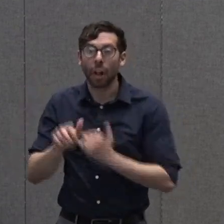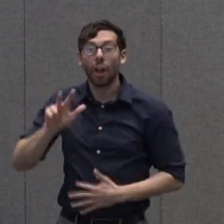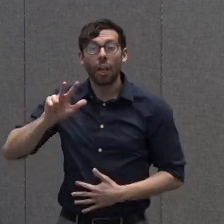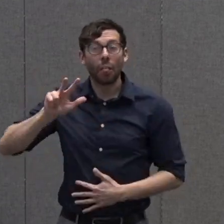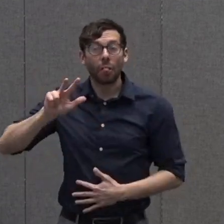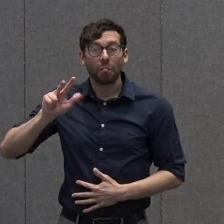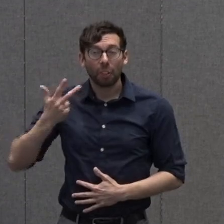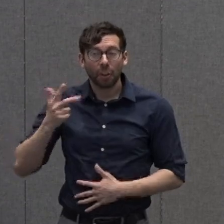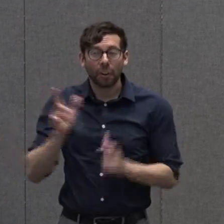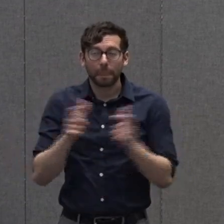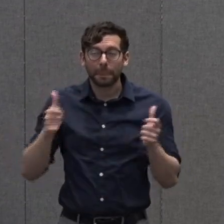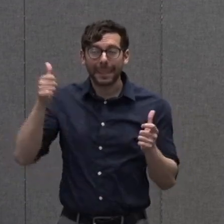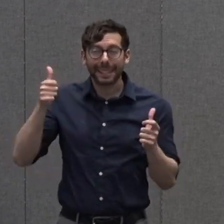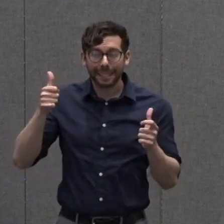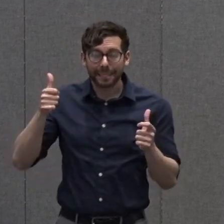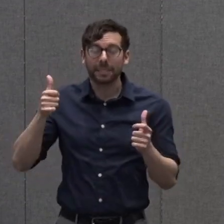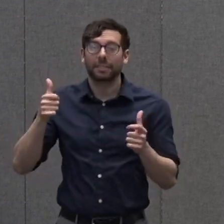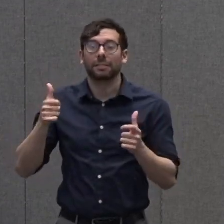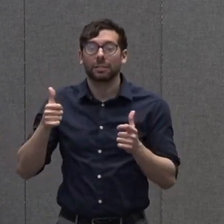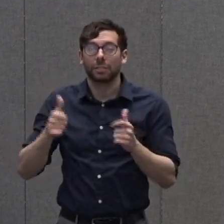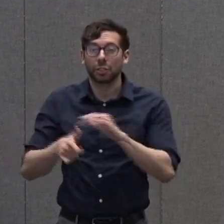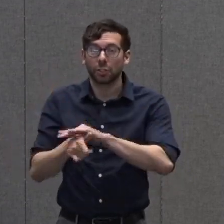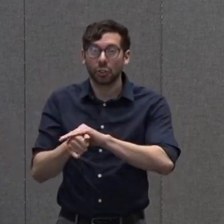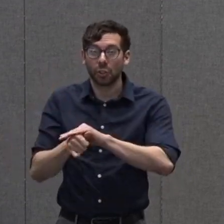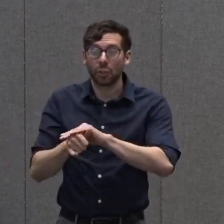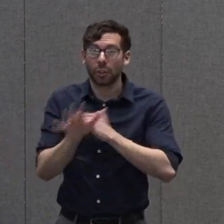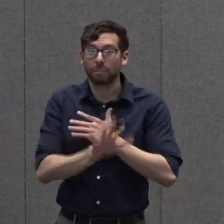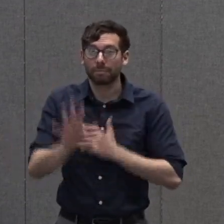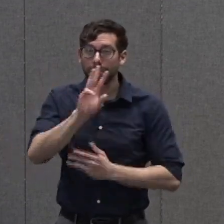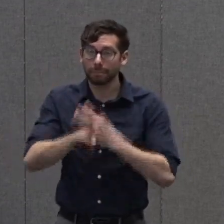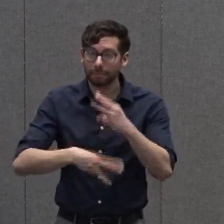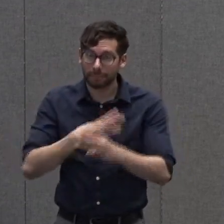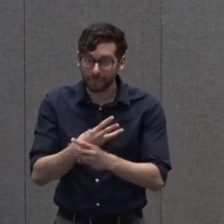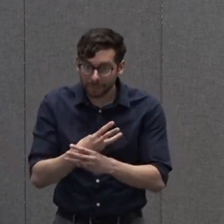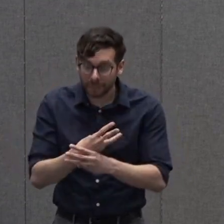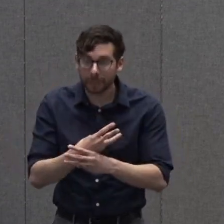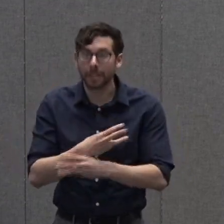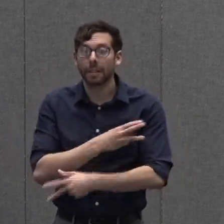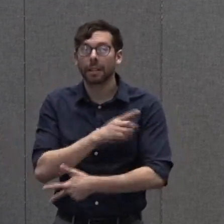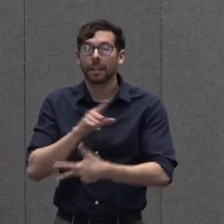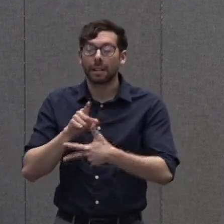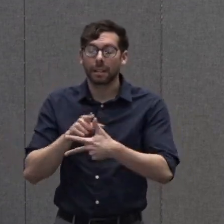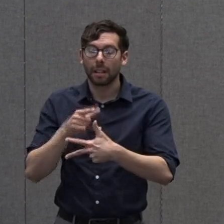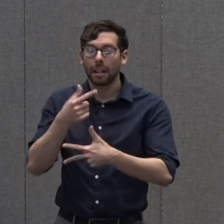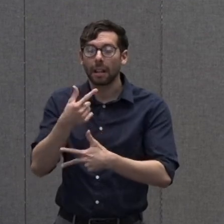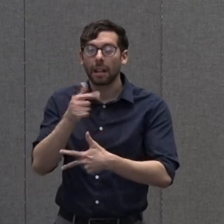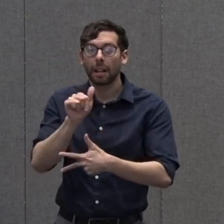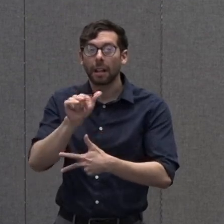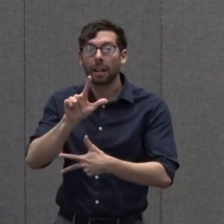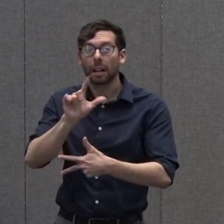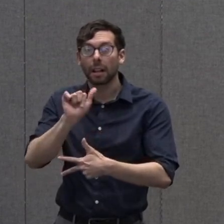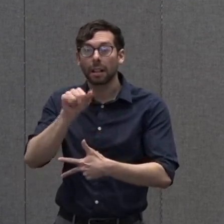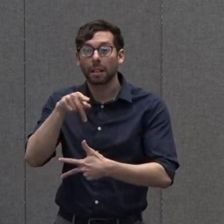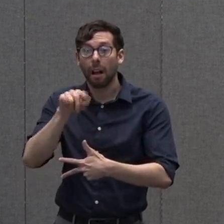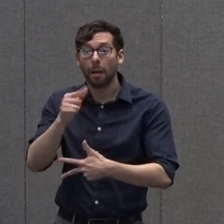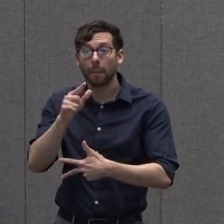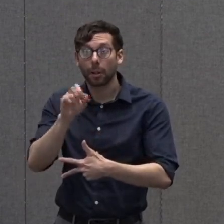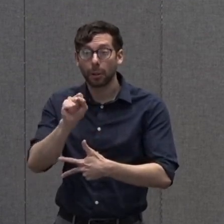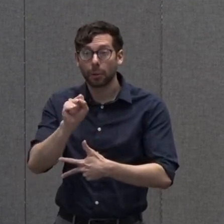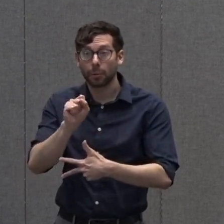Wow. We know the Galapagos tortoises, we know the Aldabra tortoises. This is number three, and they live in Africa.